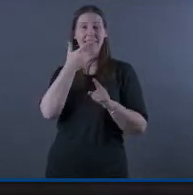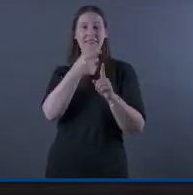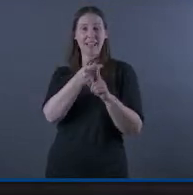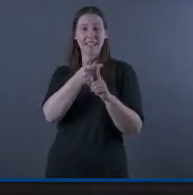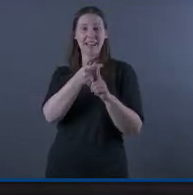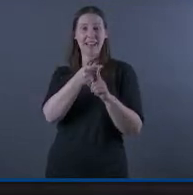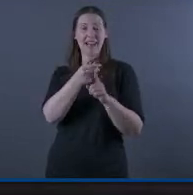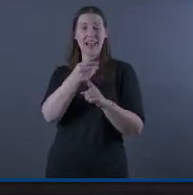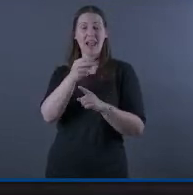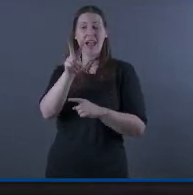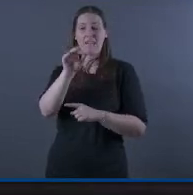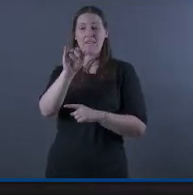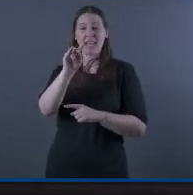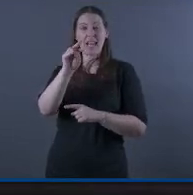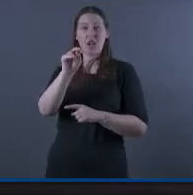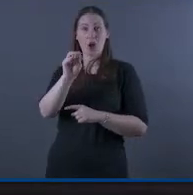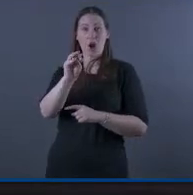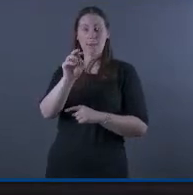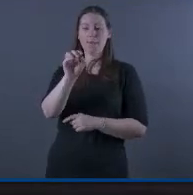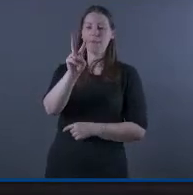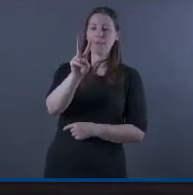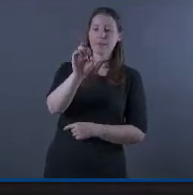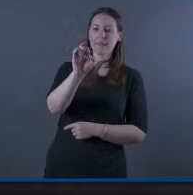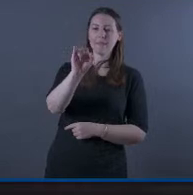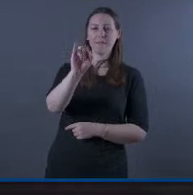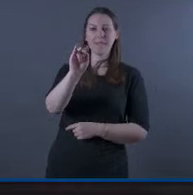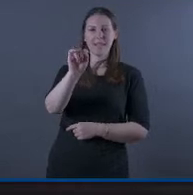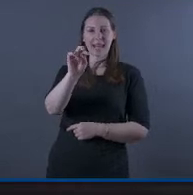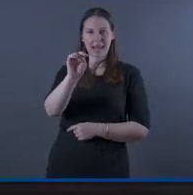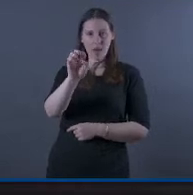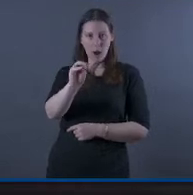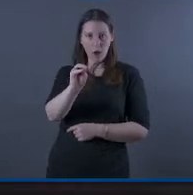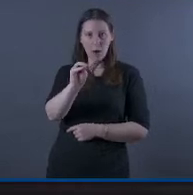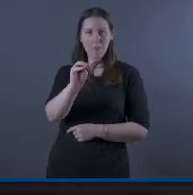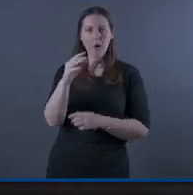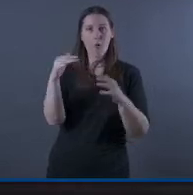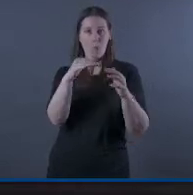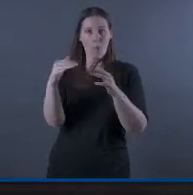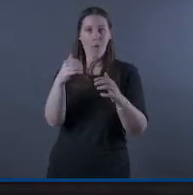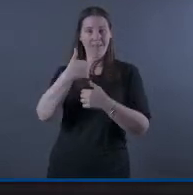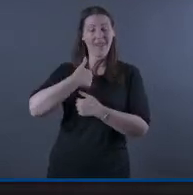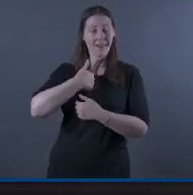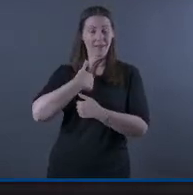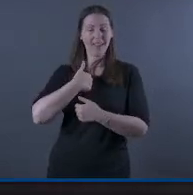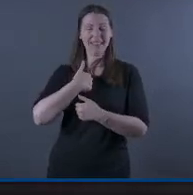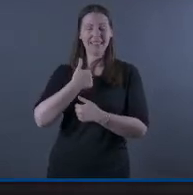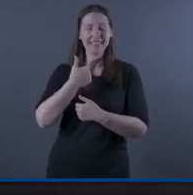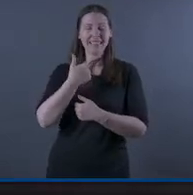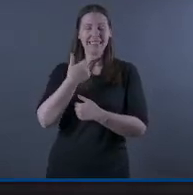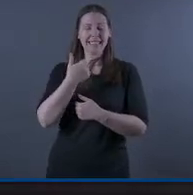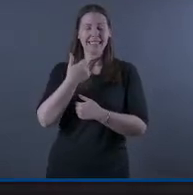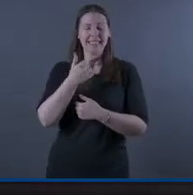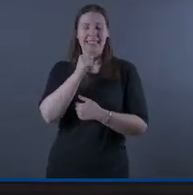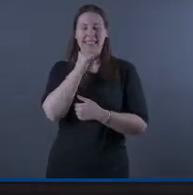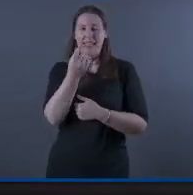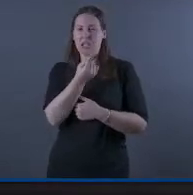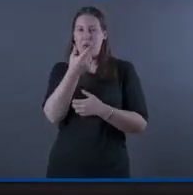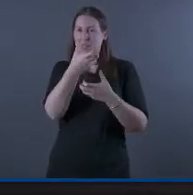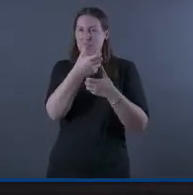and somebody who doesn't always buy into all of this COVID stuff. And so, you know, you both want to get folks in